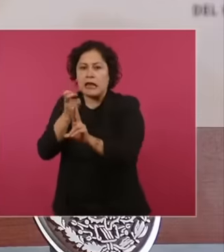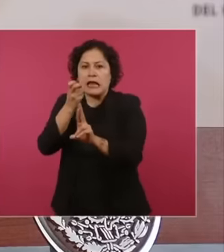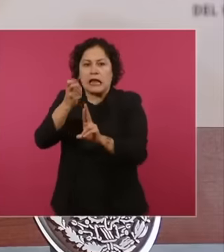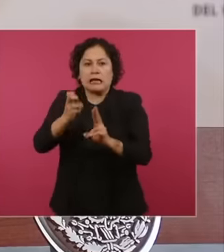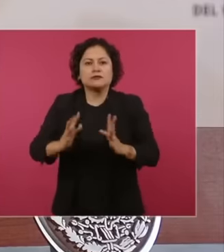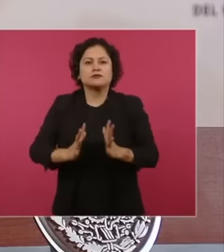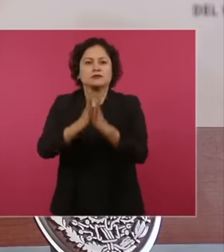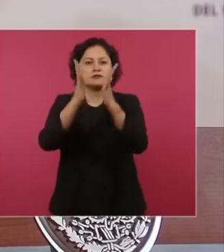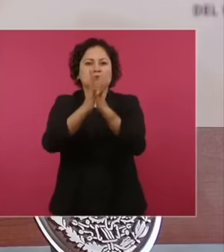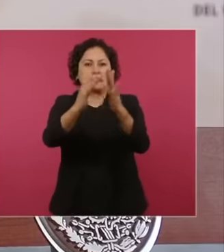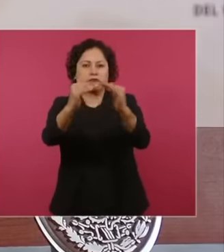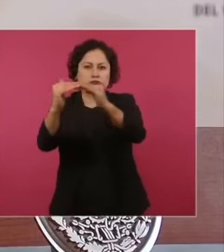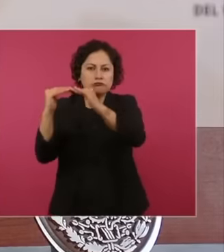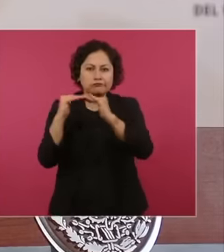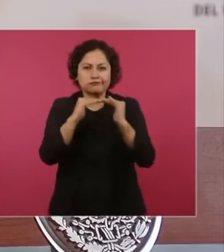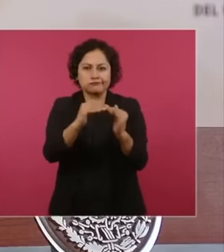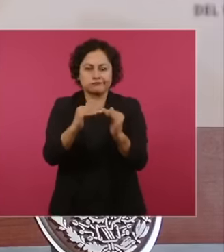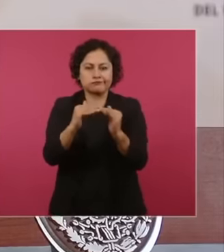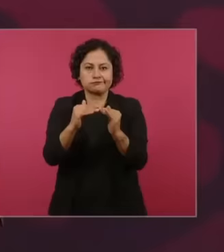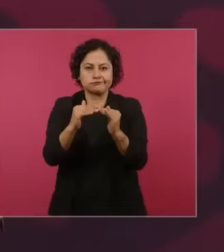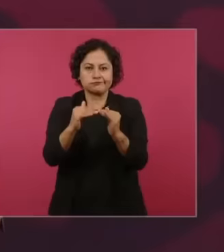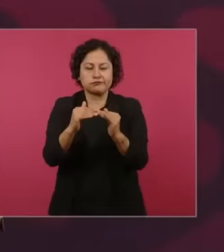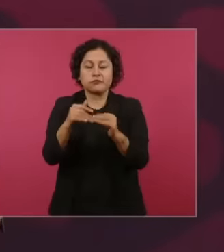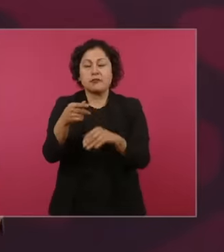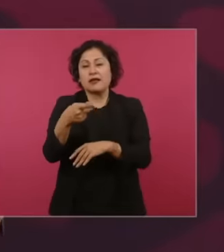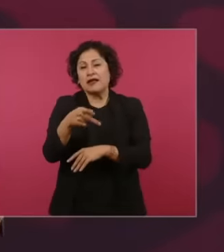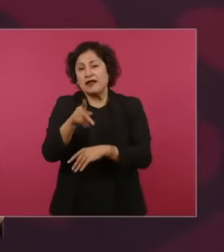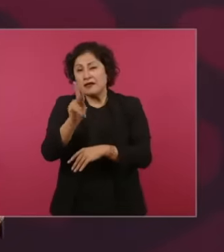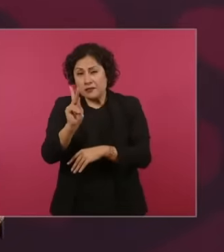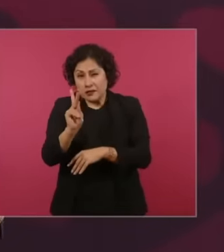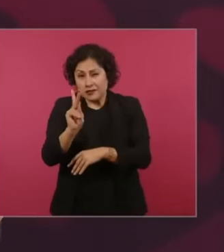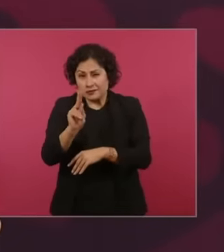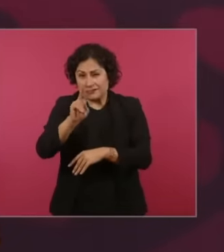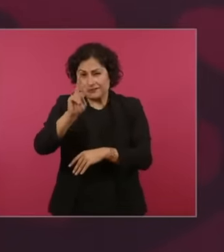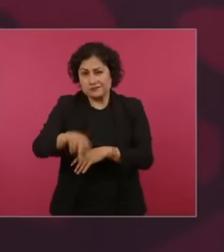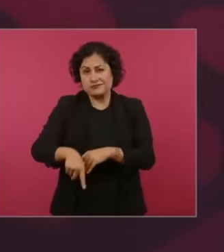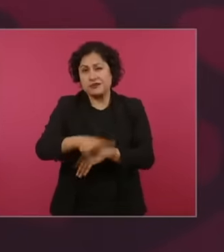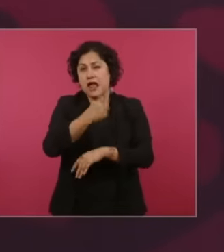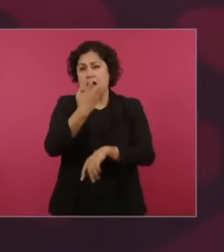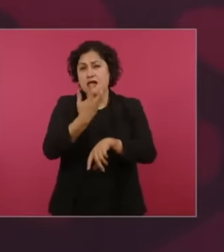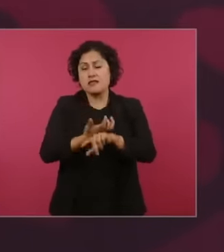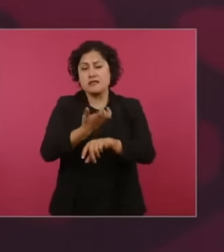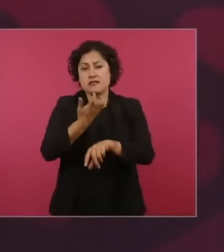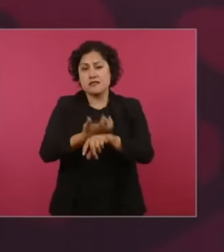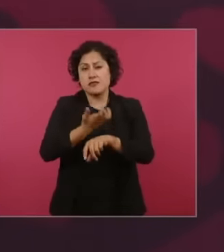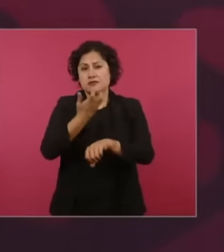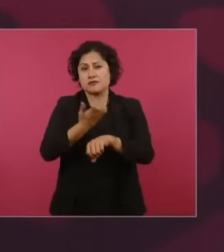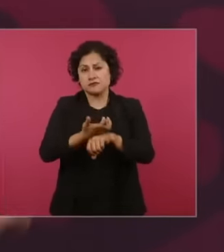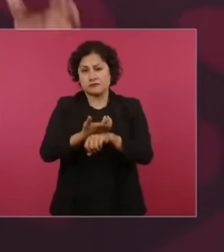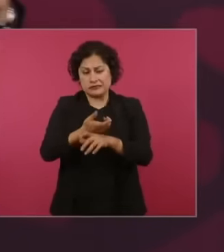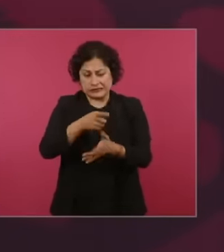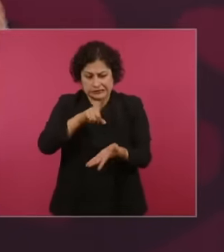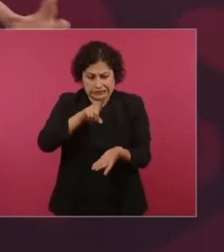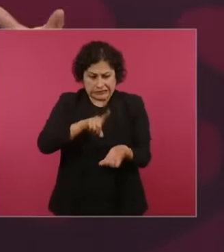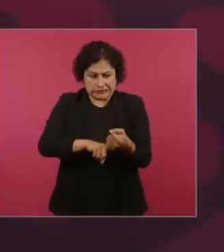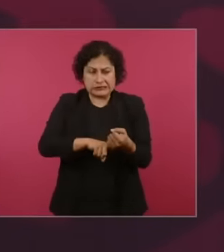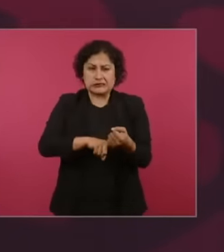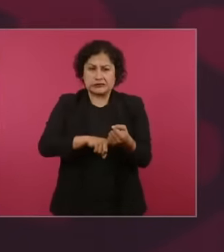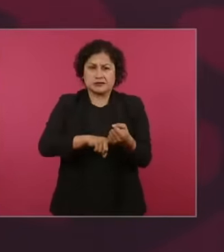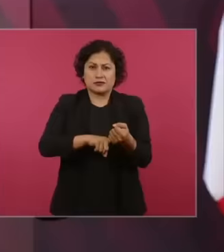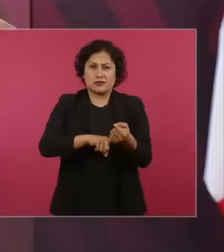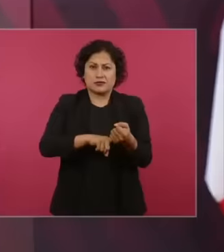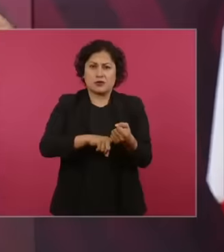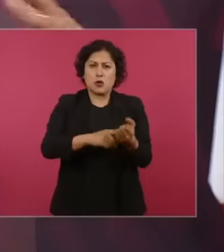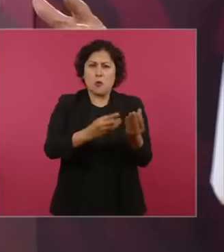there are too many contradictions within the